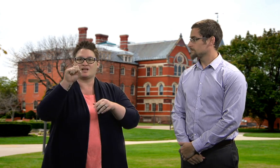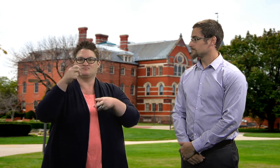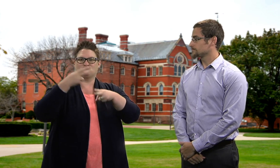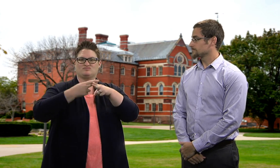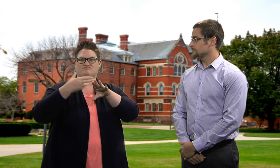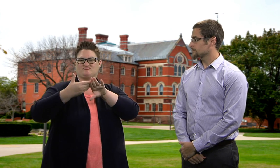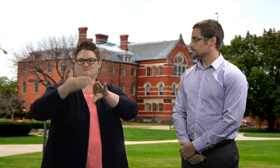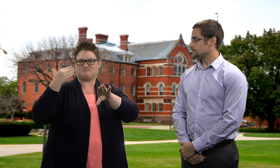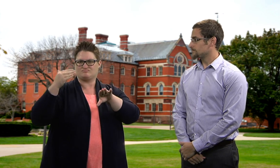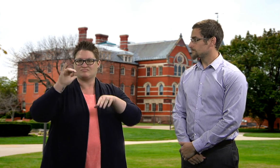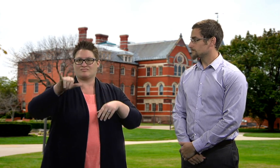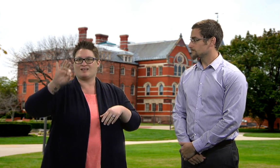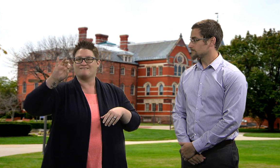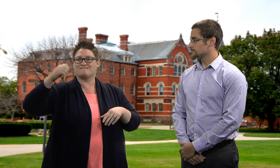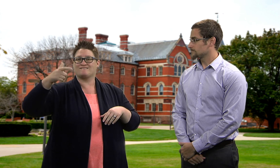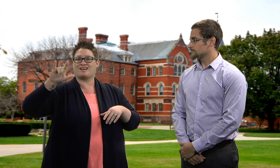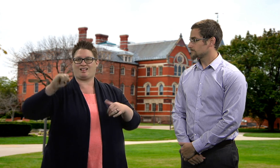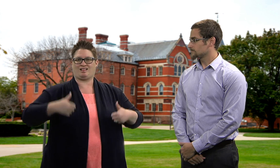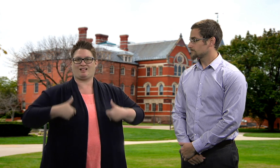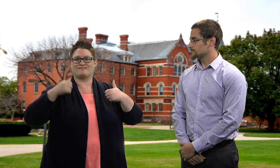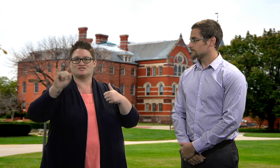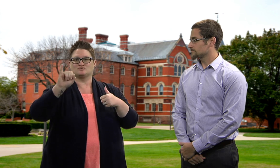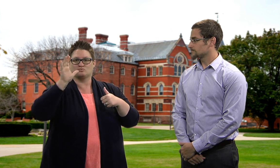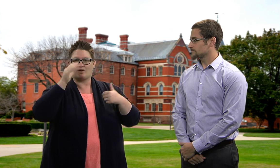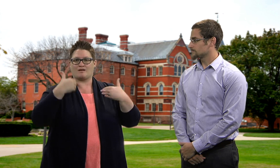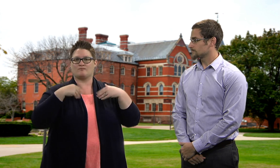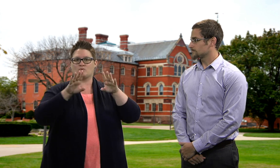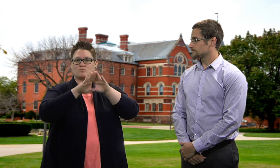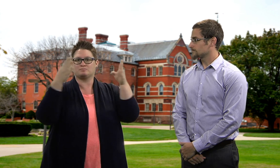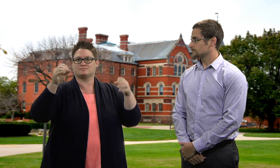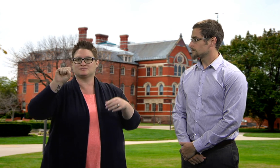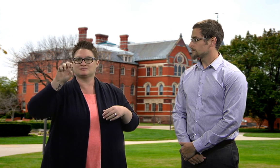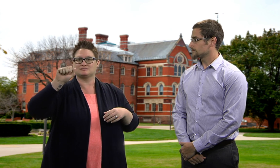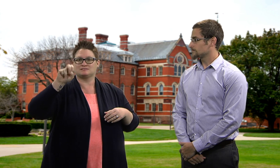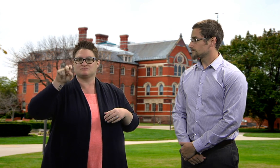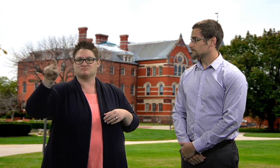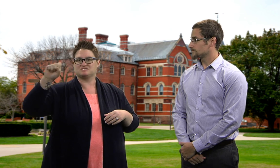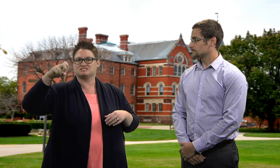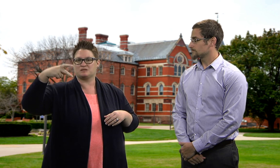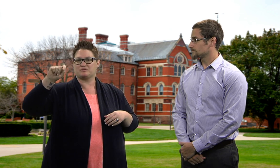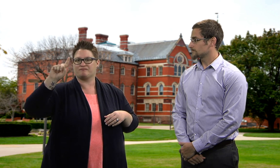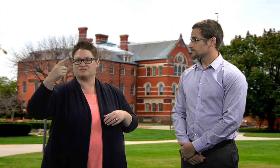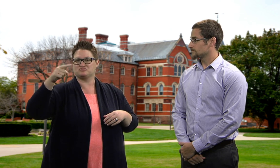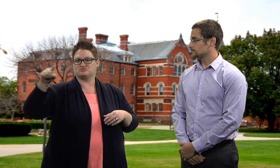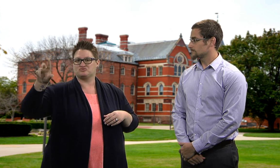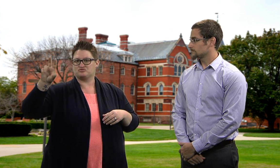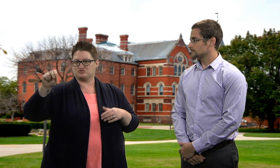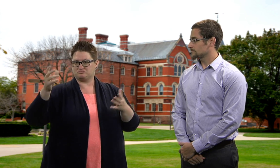As previously mentioned, FEGLI will have an Open Season from September 1st to September 30th.